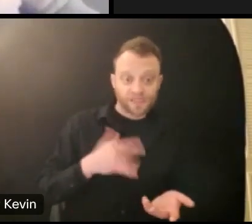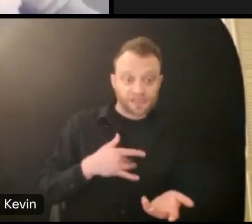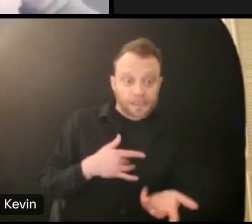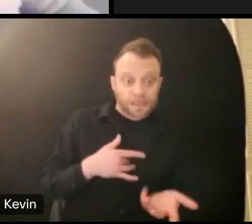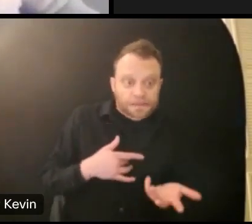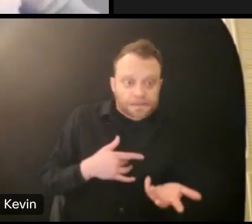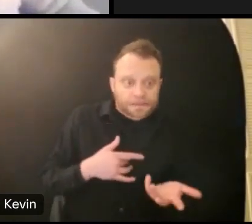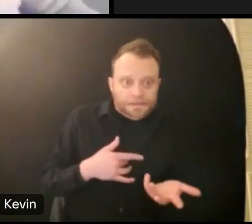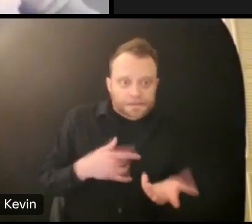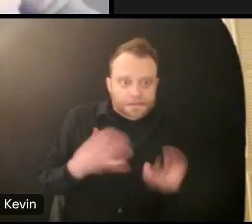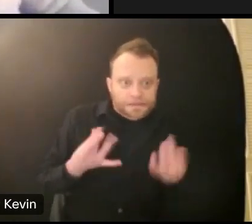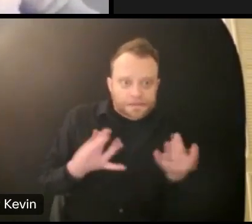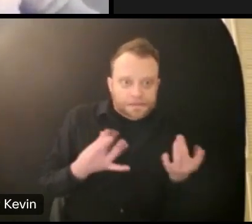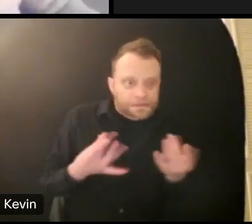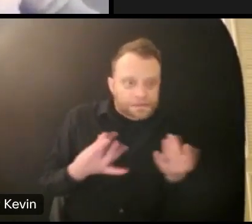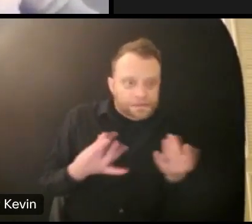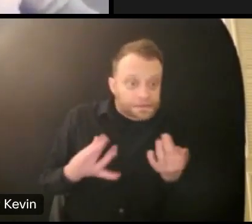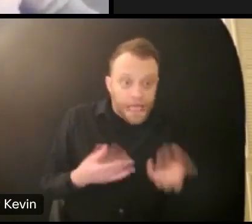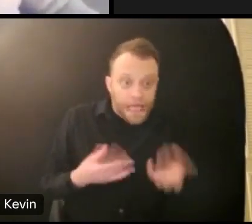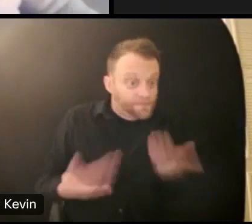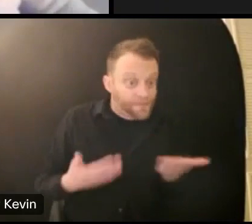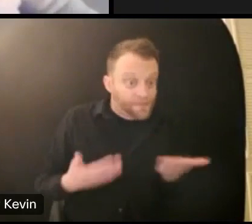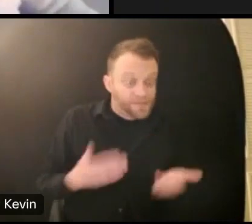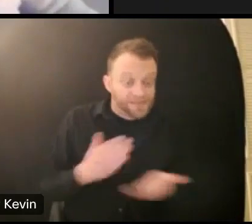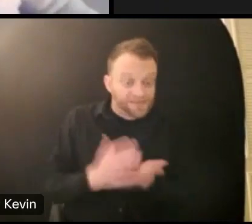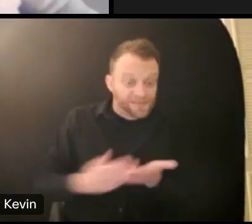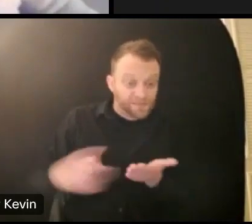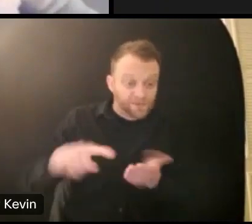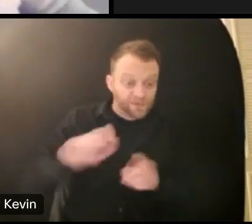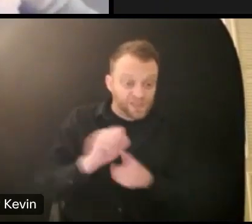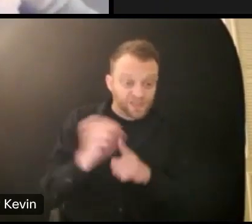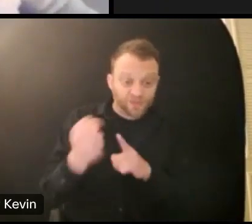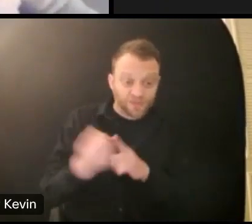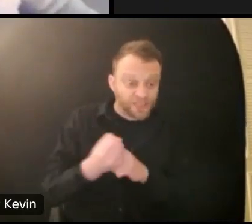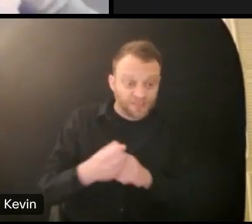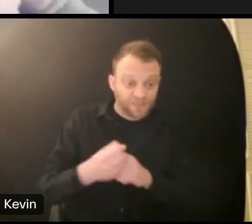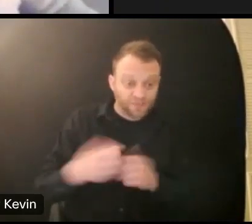question that none of us have ever dealt with before and in those situations we are going to